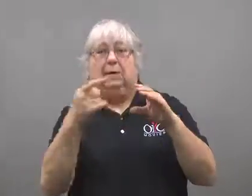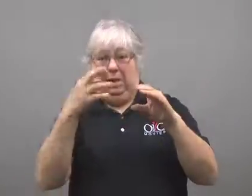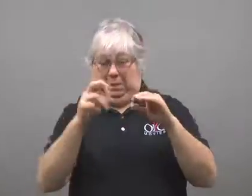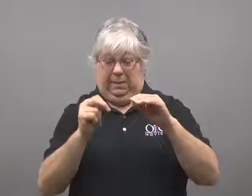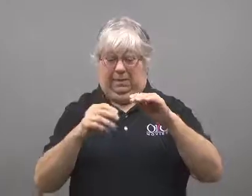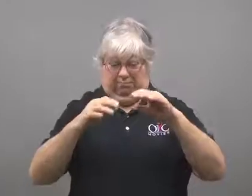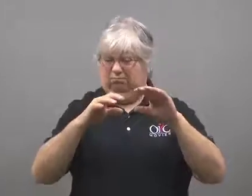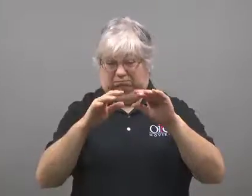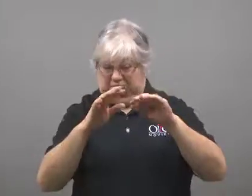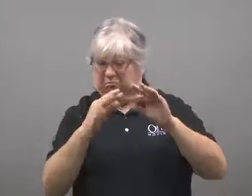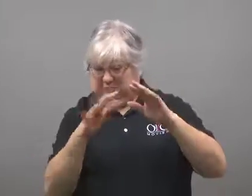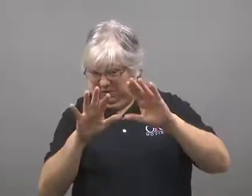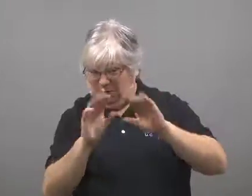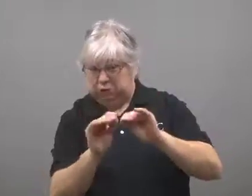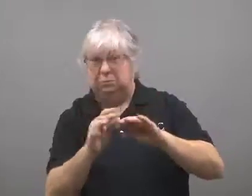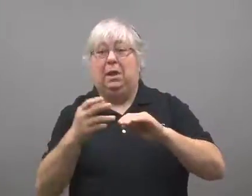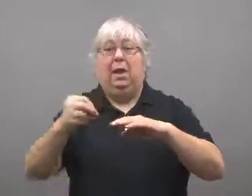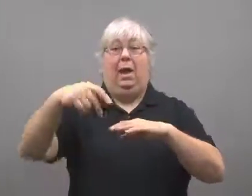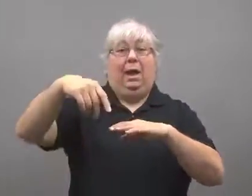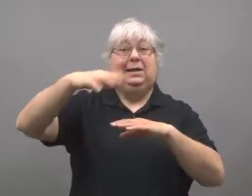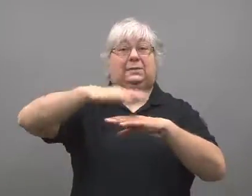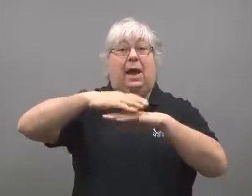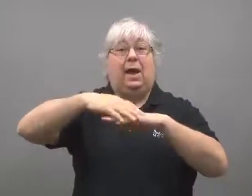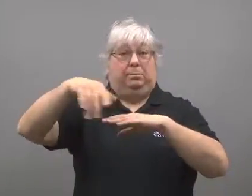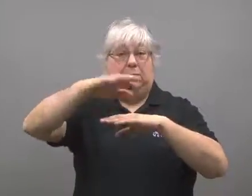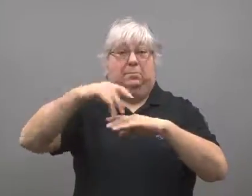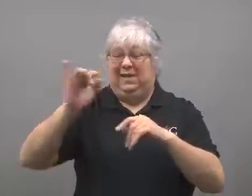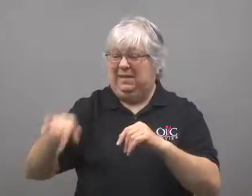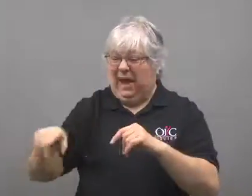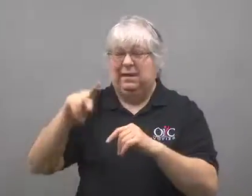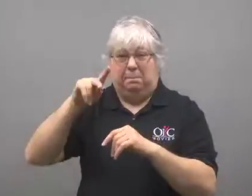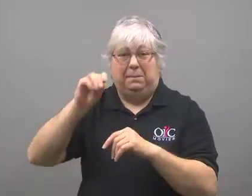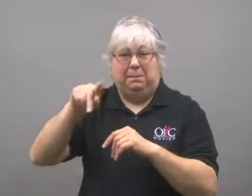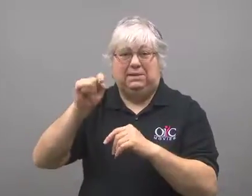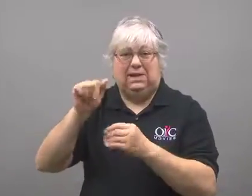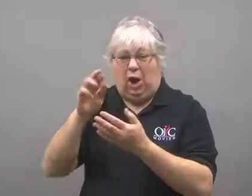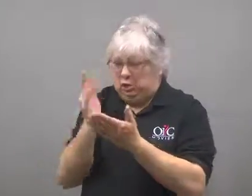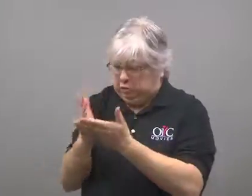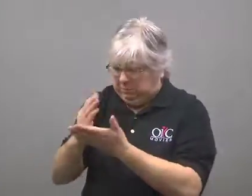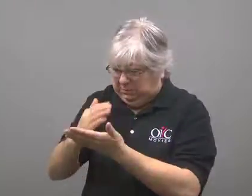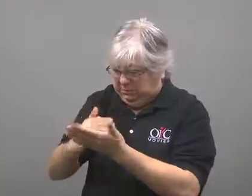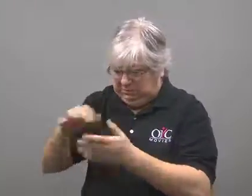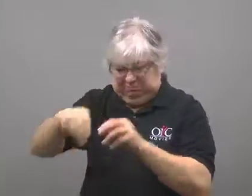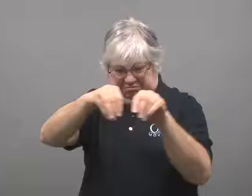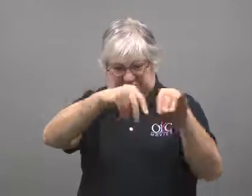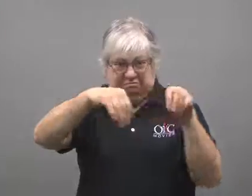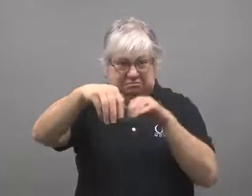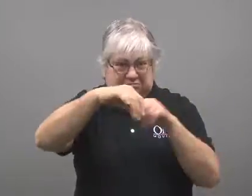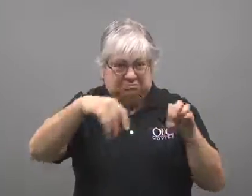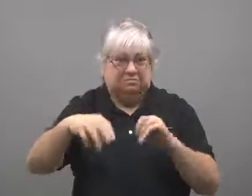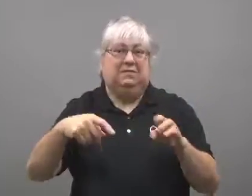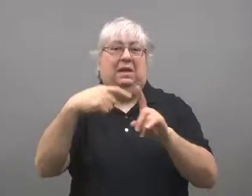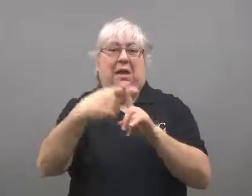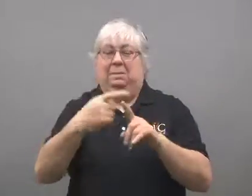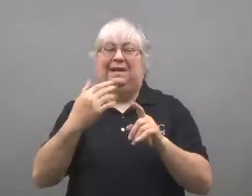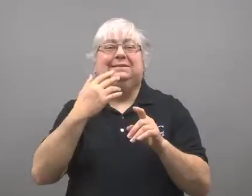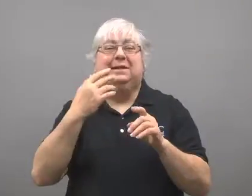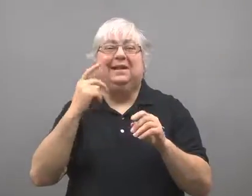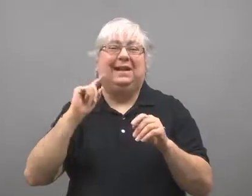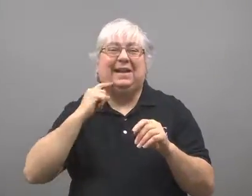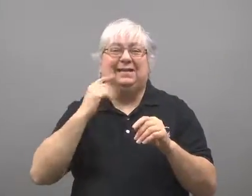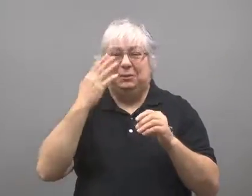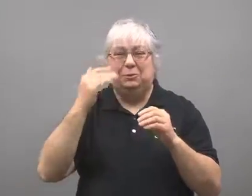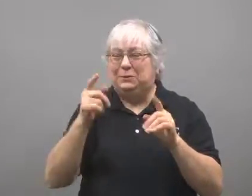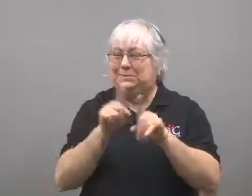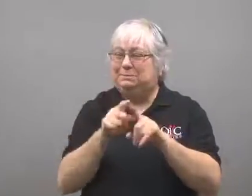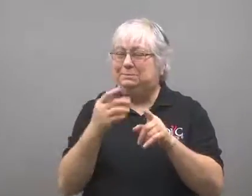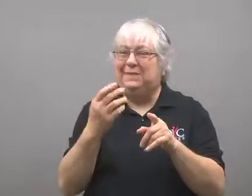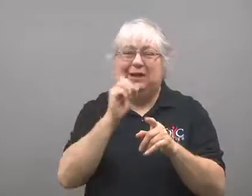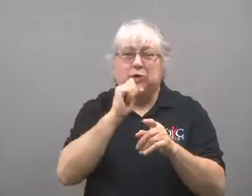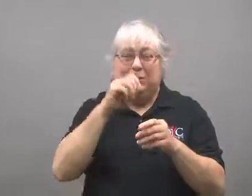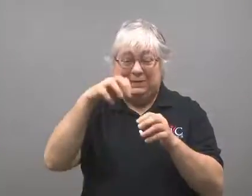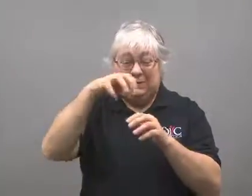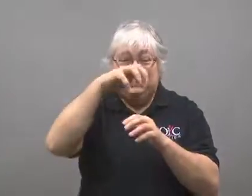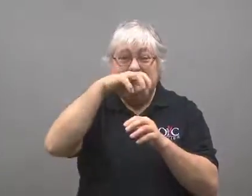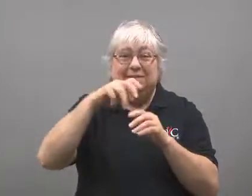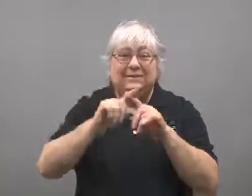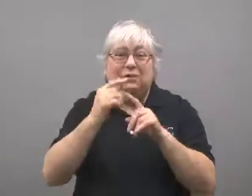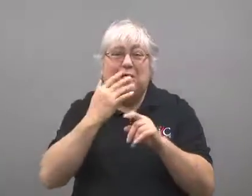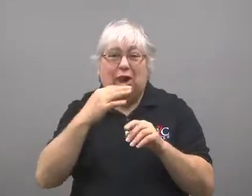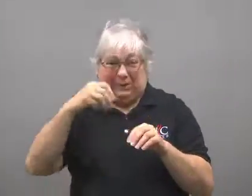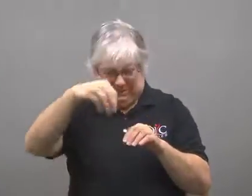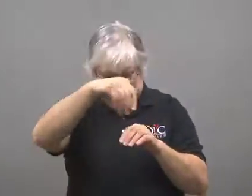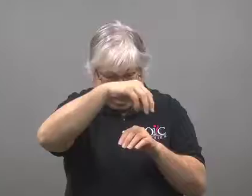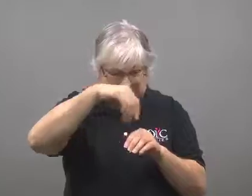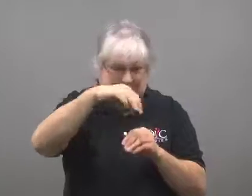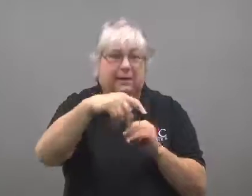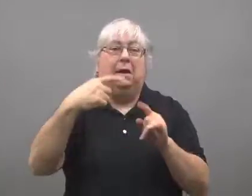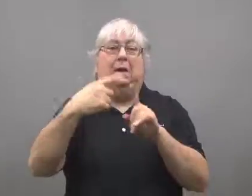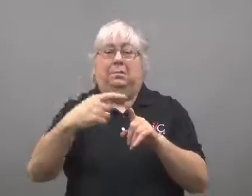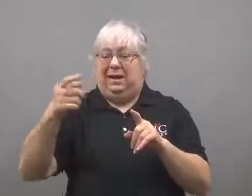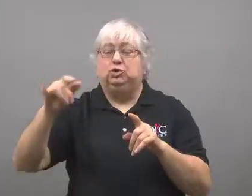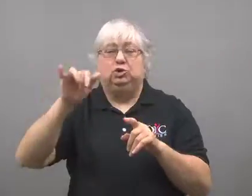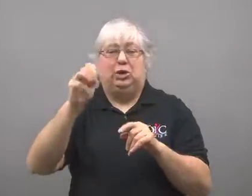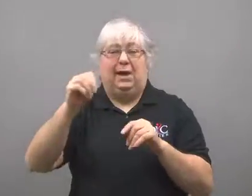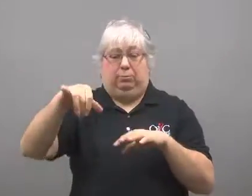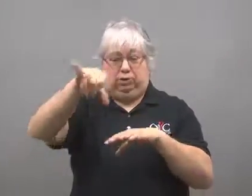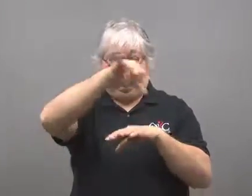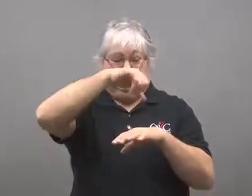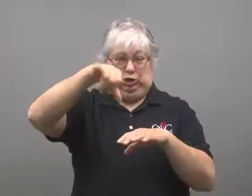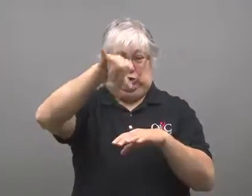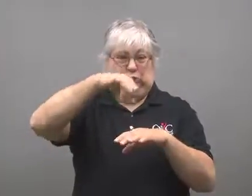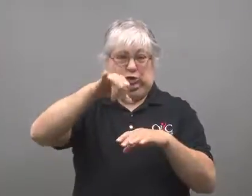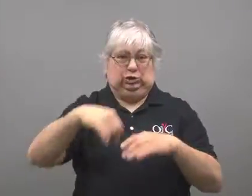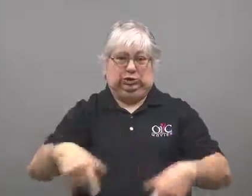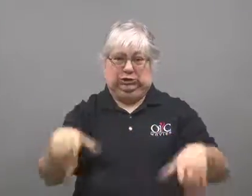The top is sprinkled with chopped pop tart pieces, candy sprinkles and drizzled with jam.